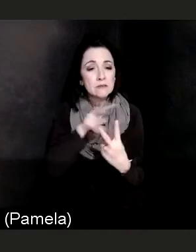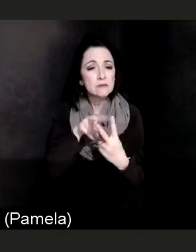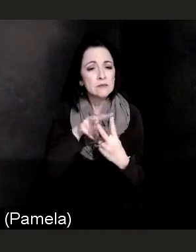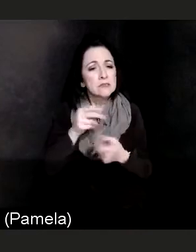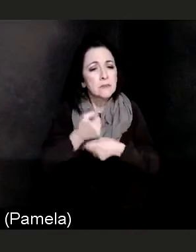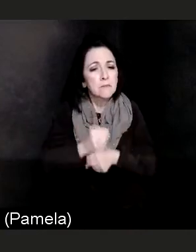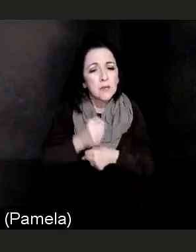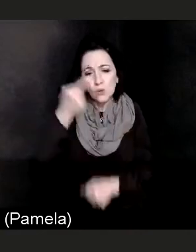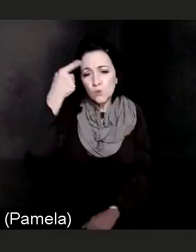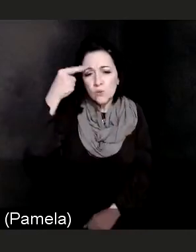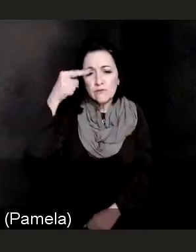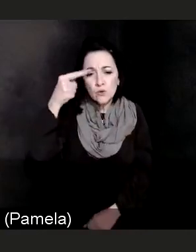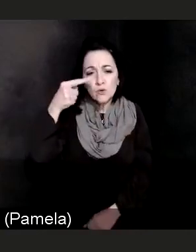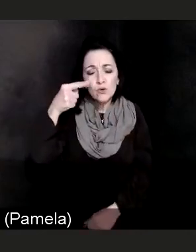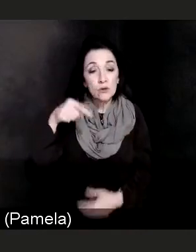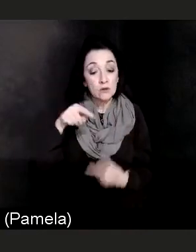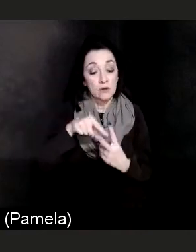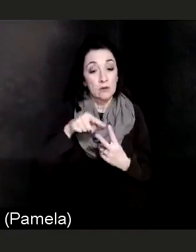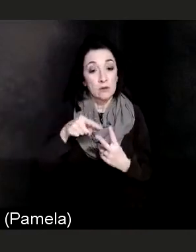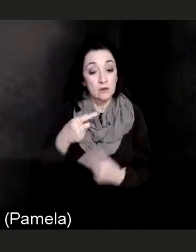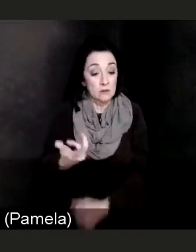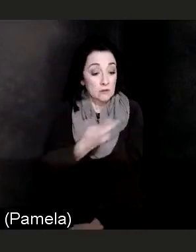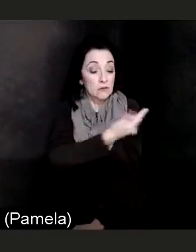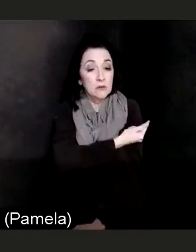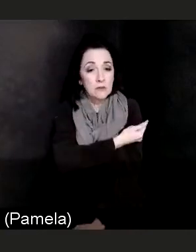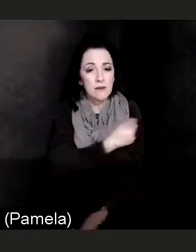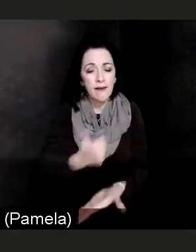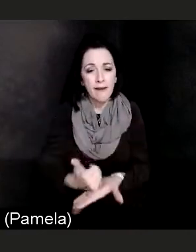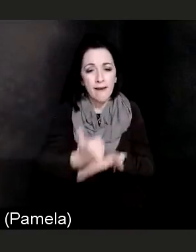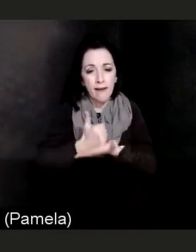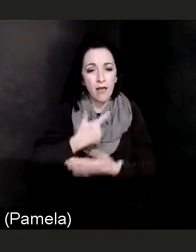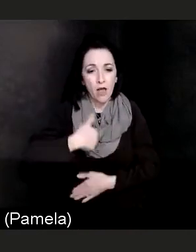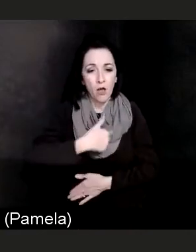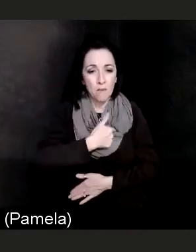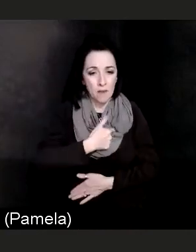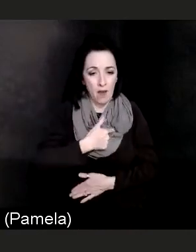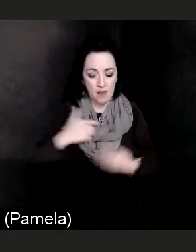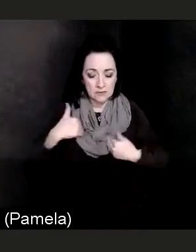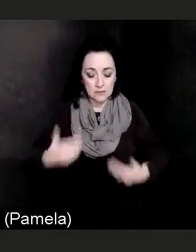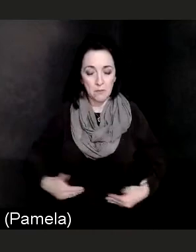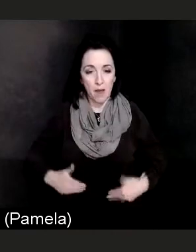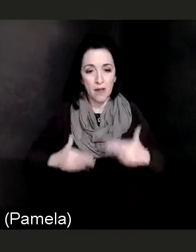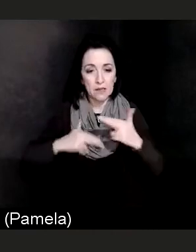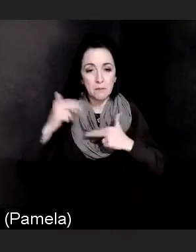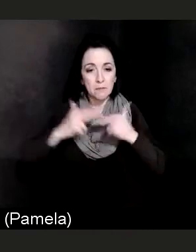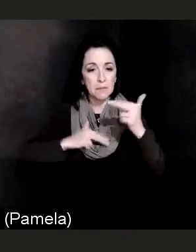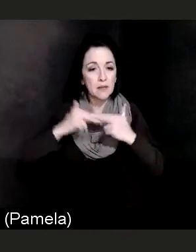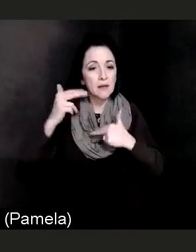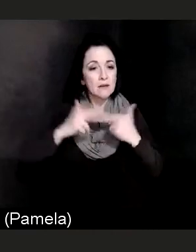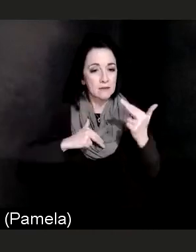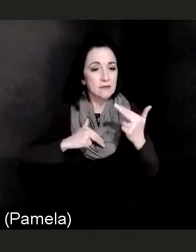from becoming severely ill and helping protect us from dying from the COVID-19 infection.